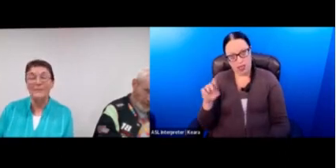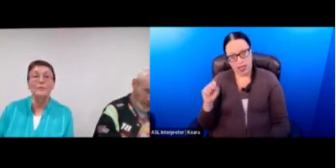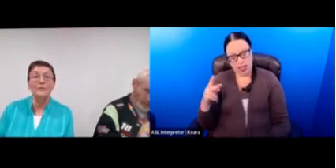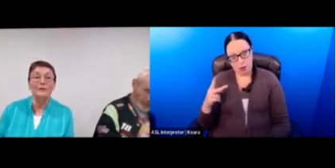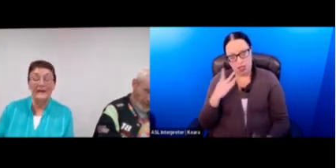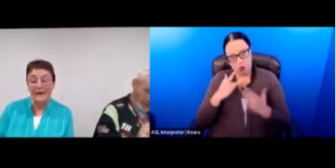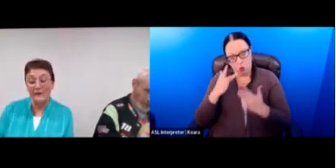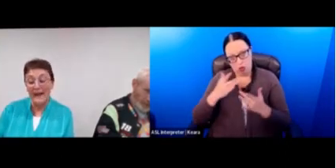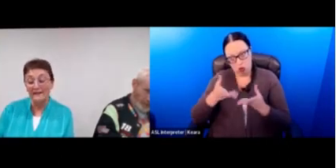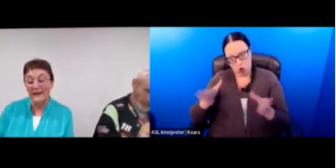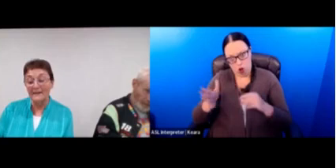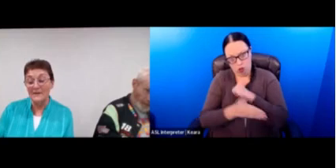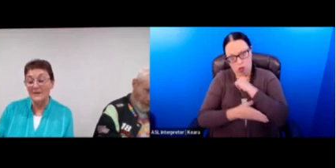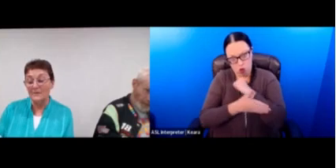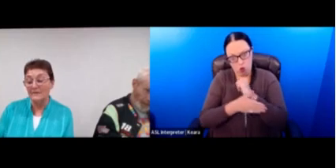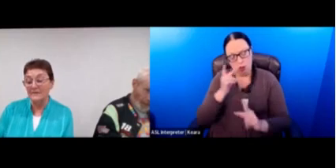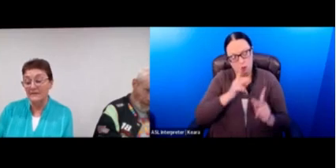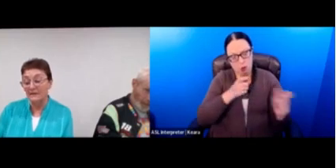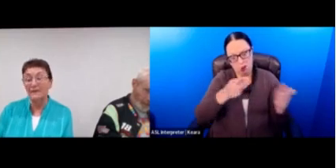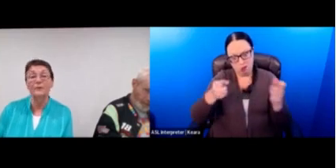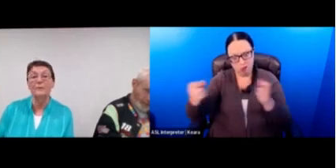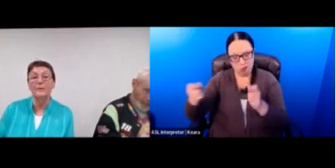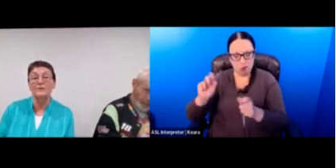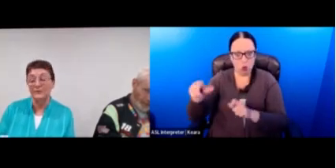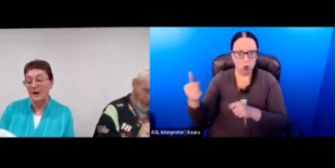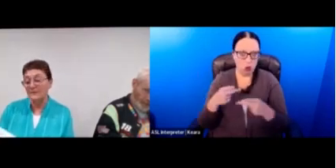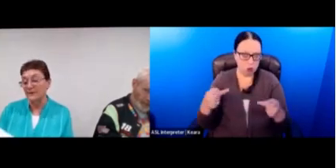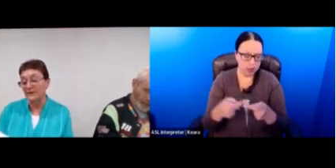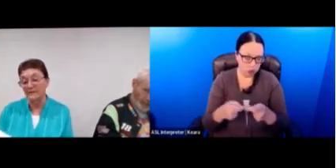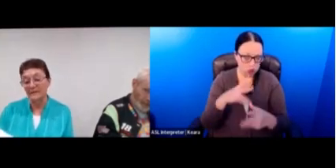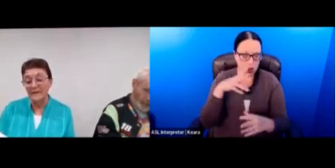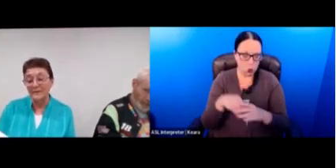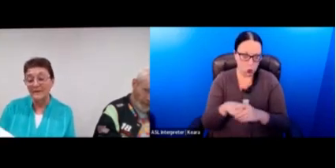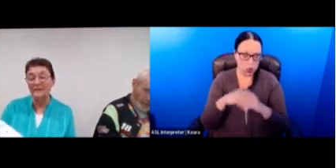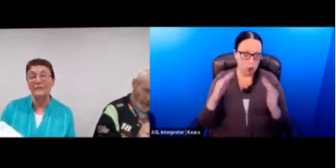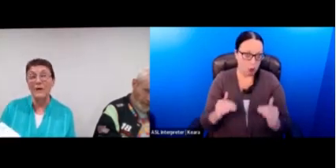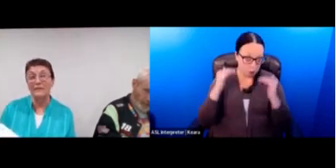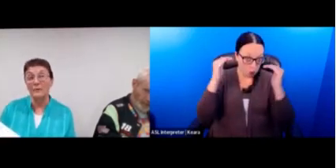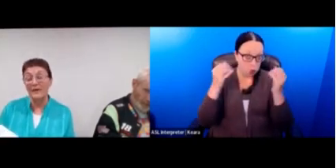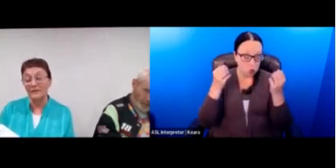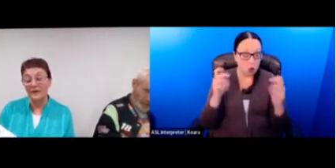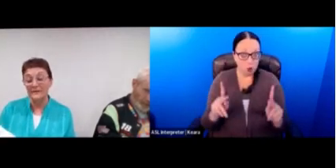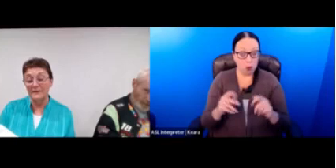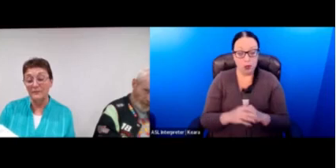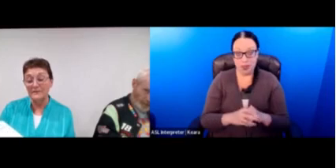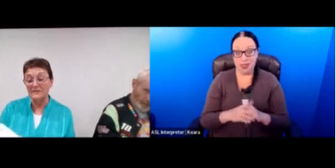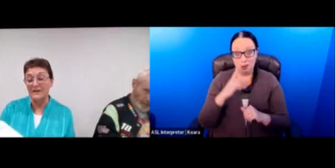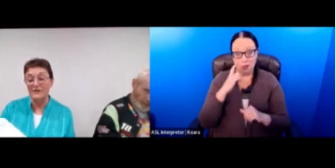people were RIA reallocated to other positions, including promotional opportunities. Because of this, as a result of our initiative, we did change